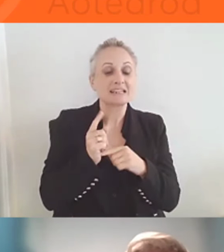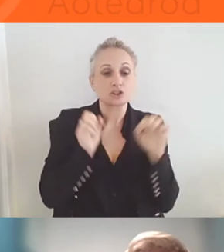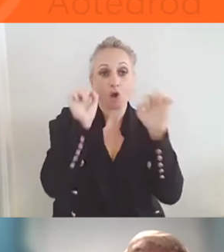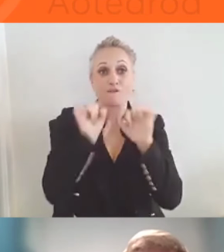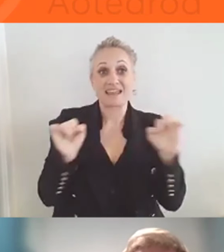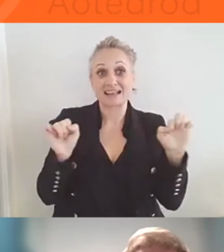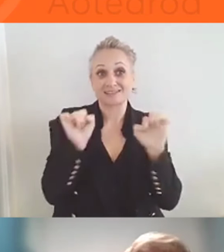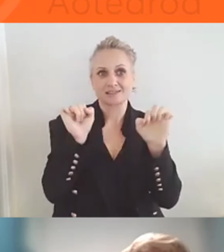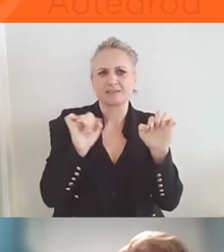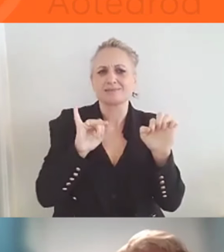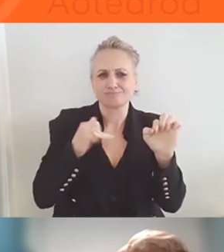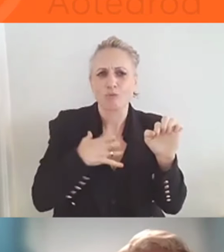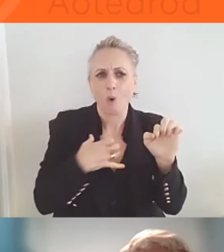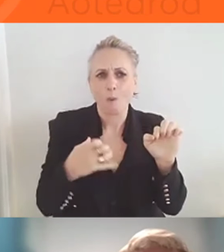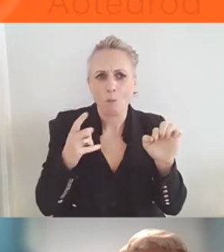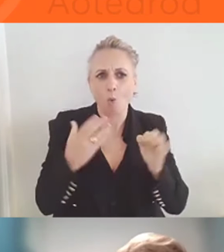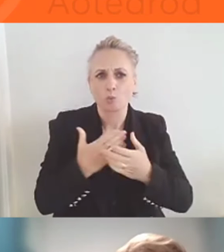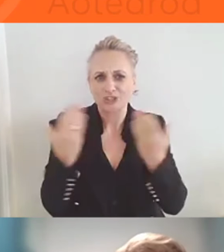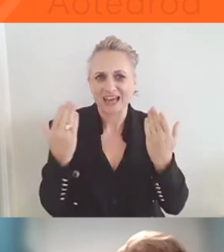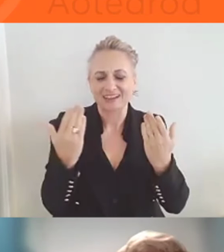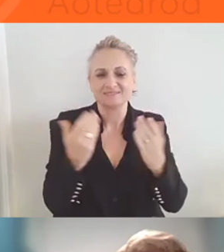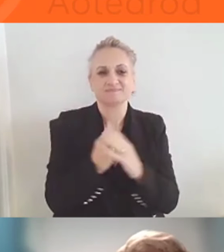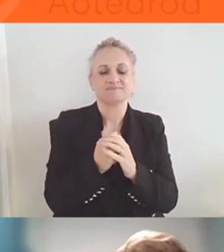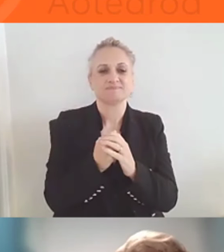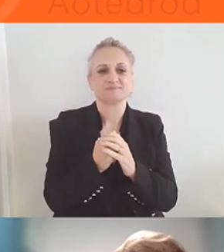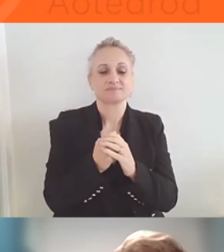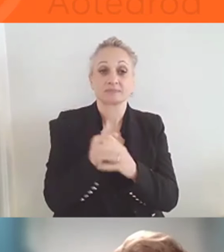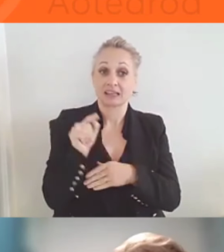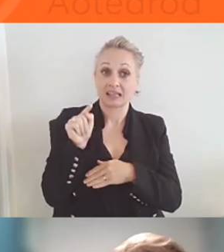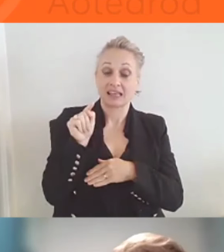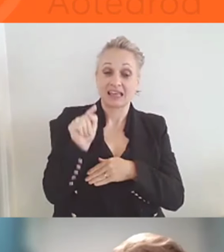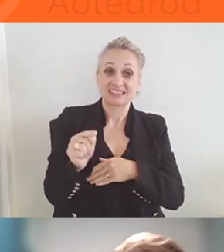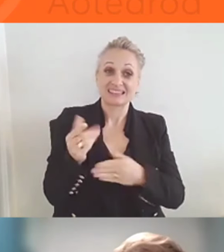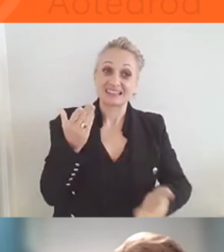this fundamentally depends on the quality of your street environment.